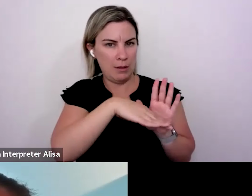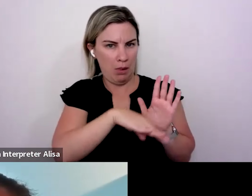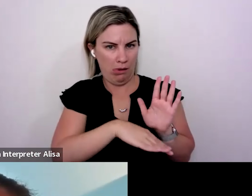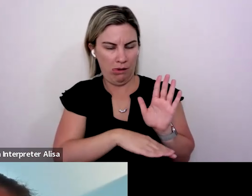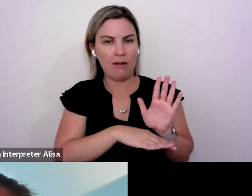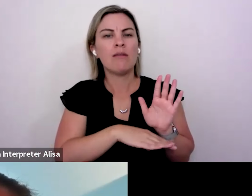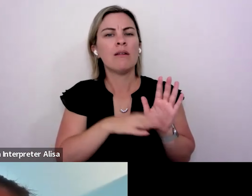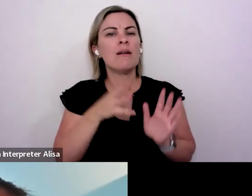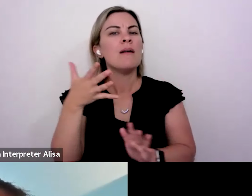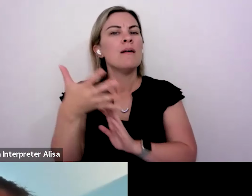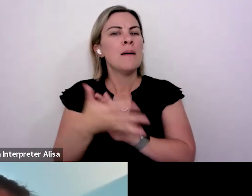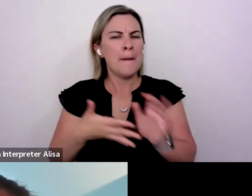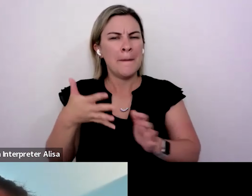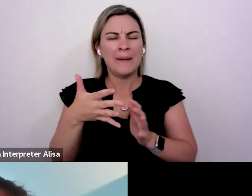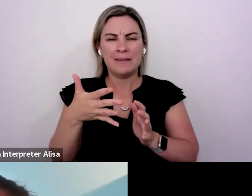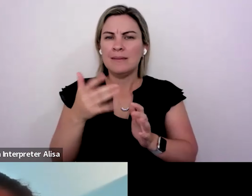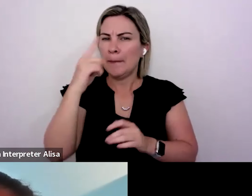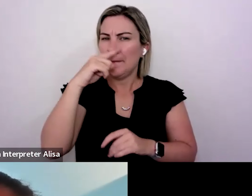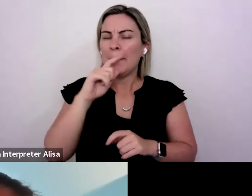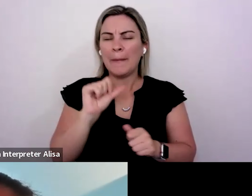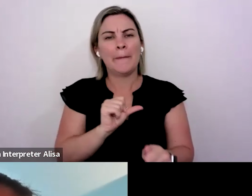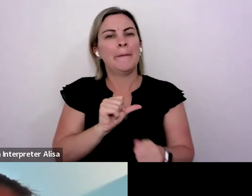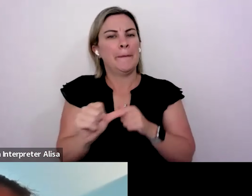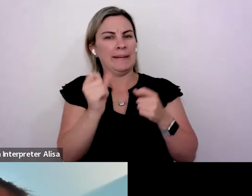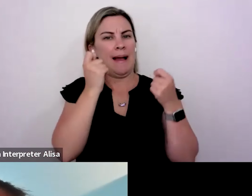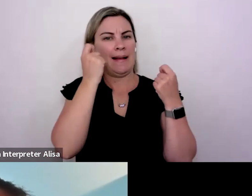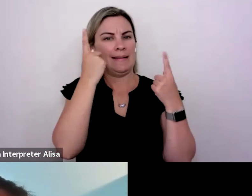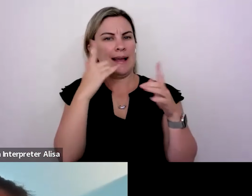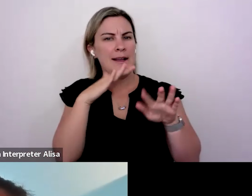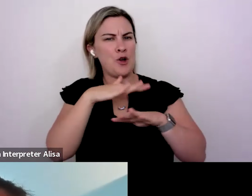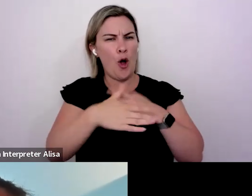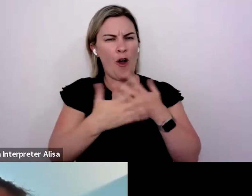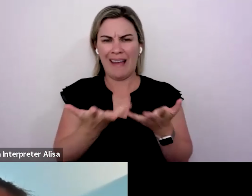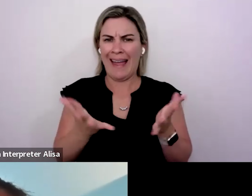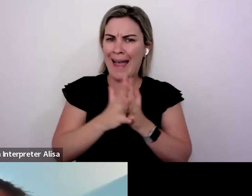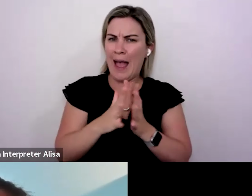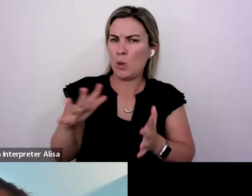to have a better understanding of how you should respect